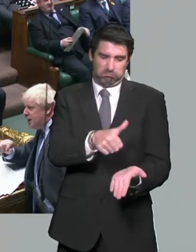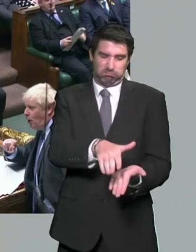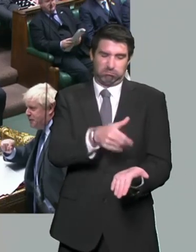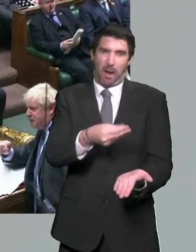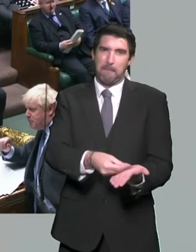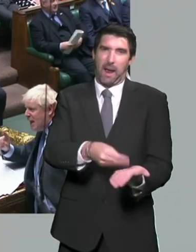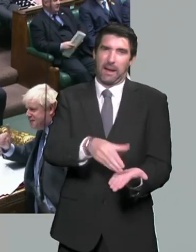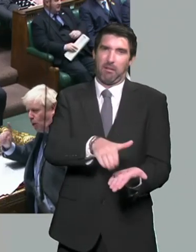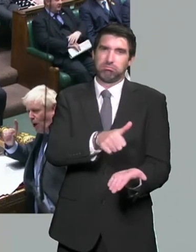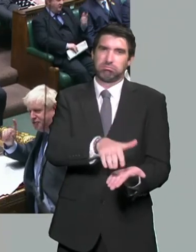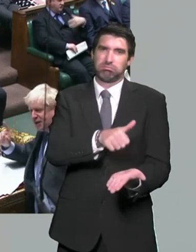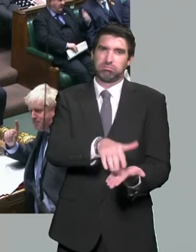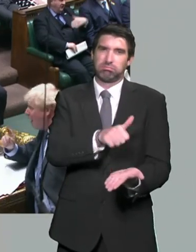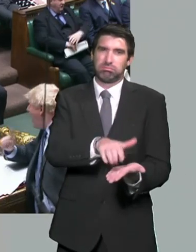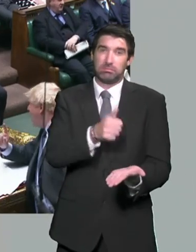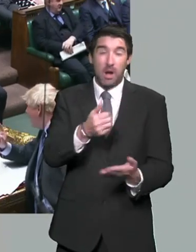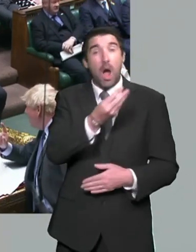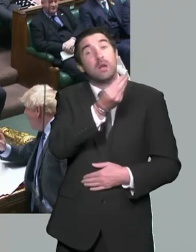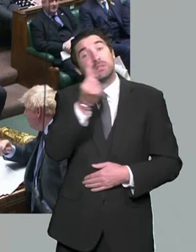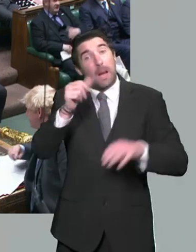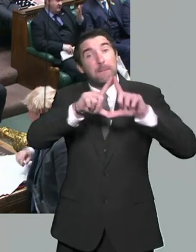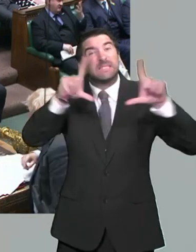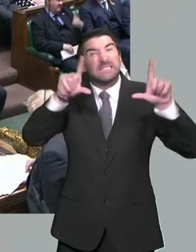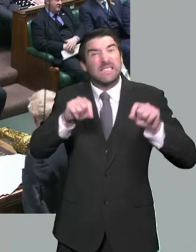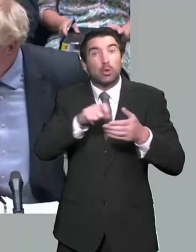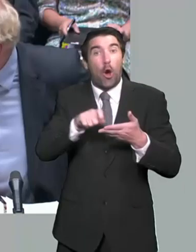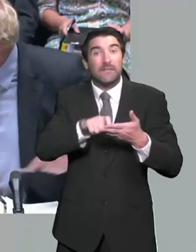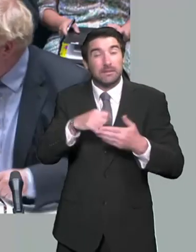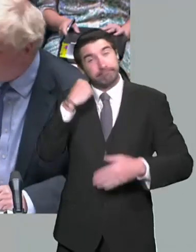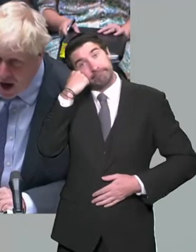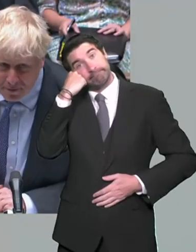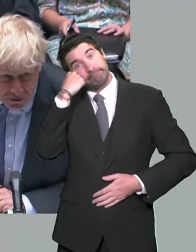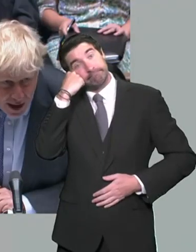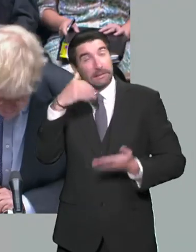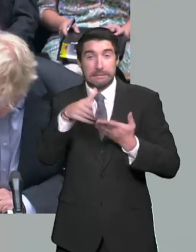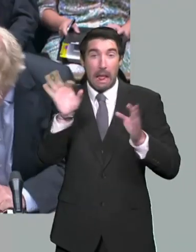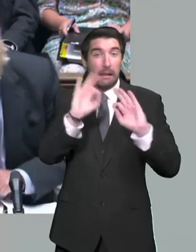ticket offices that barely sell one ticket per hour. We are on the side of the travelling public.